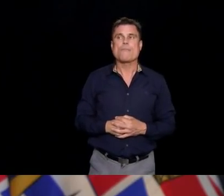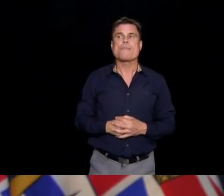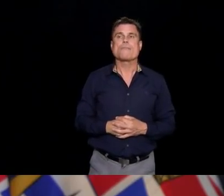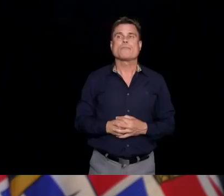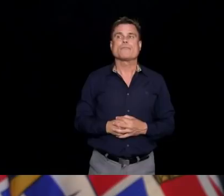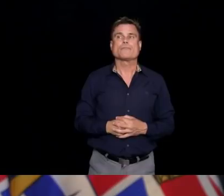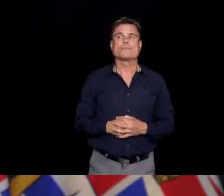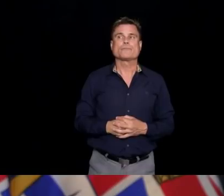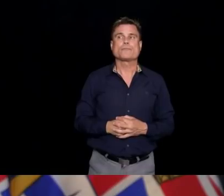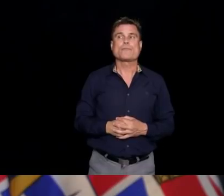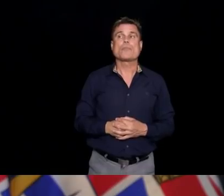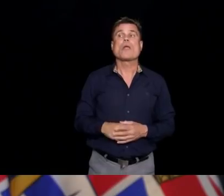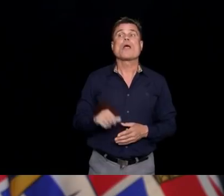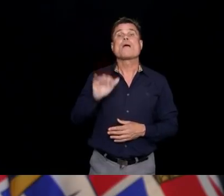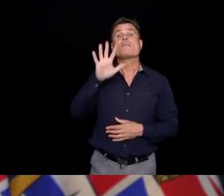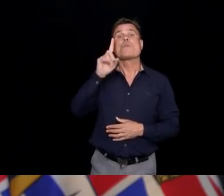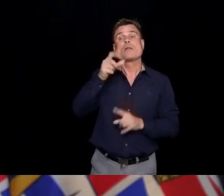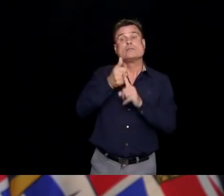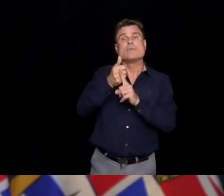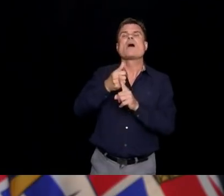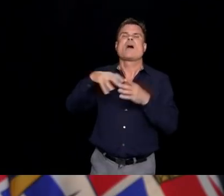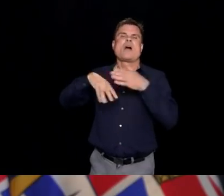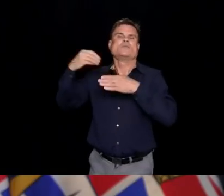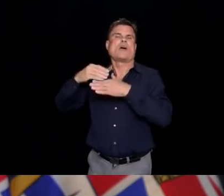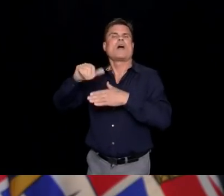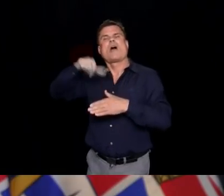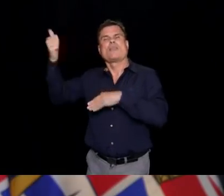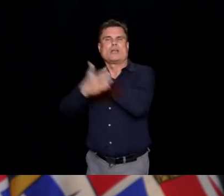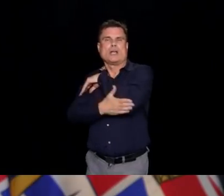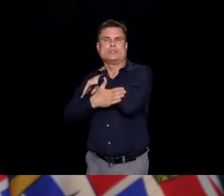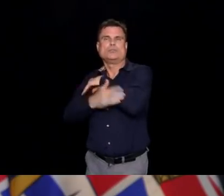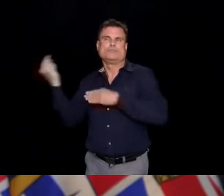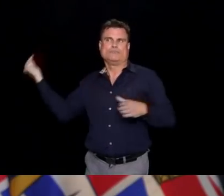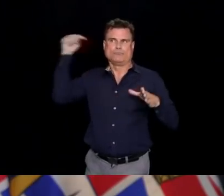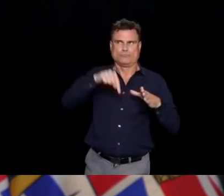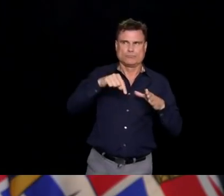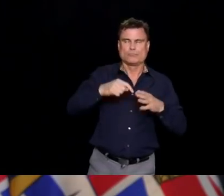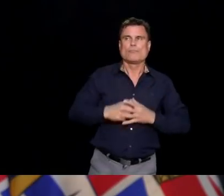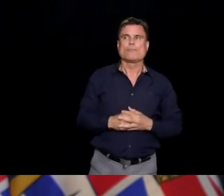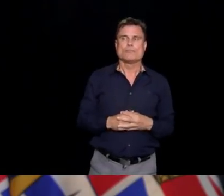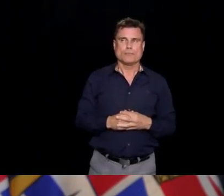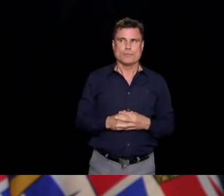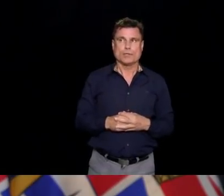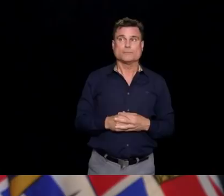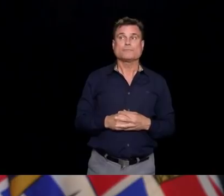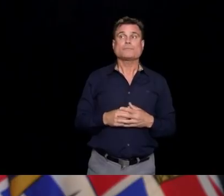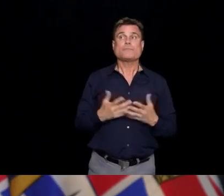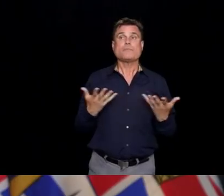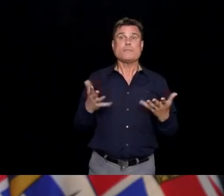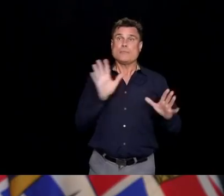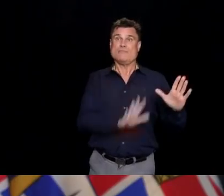We have 207 active cases , of whom 18 Aaron Hospital now. Two of whom